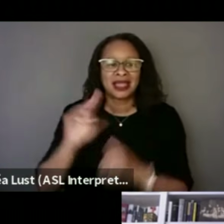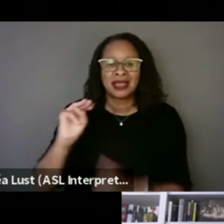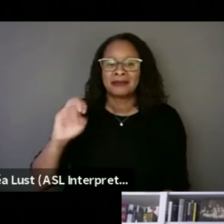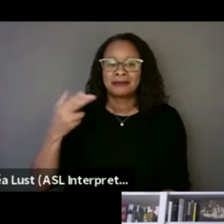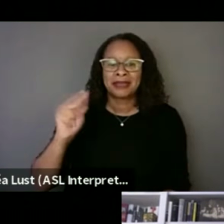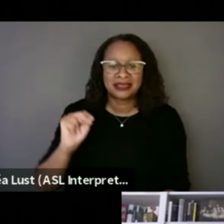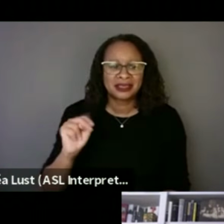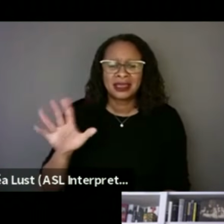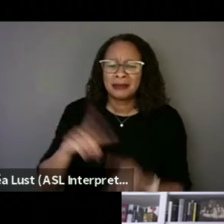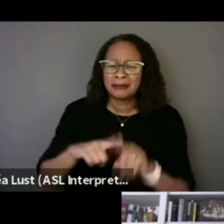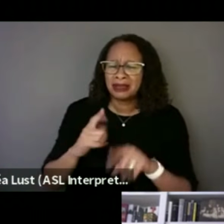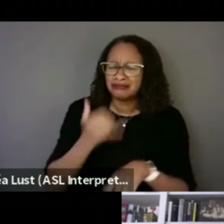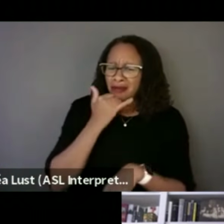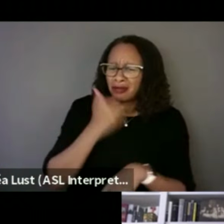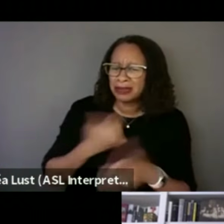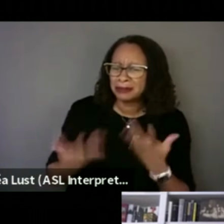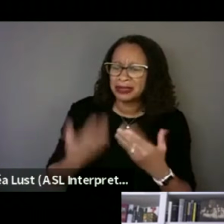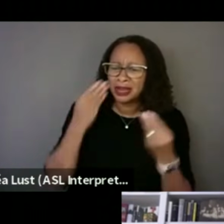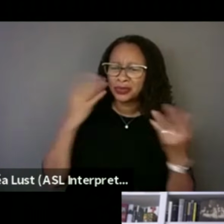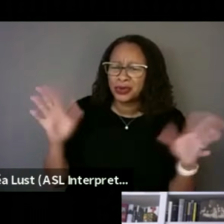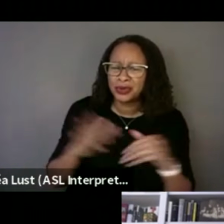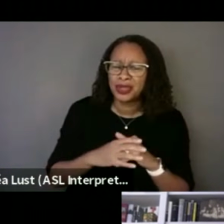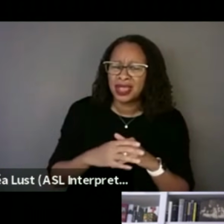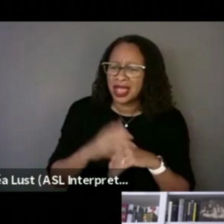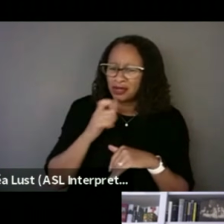but based on the films of yours that I've seen, I don't think you ever do that.